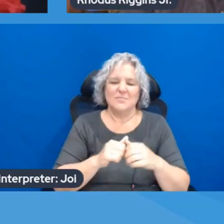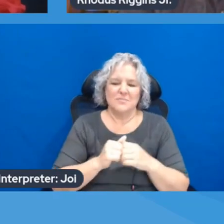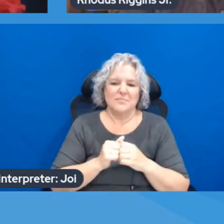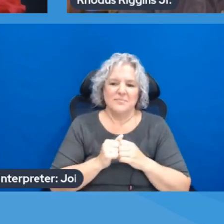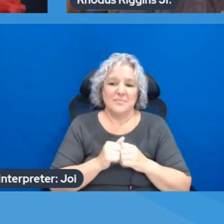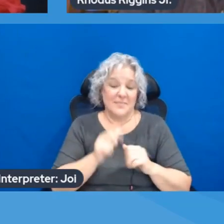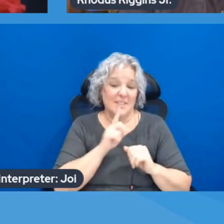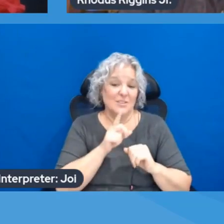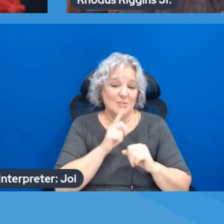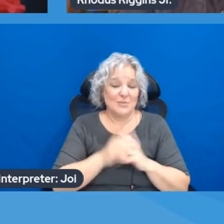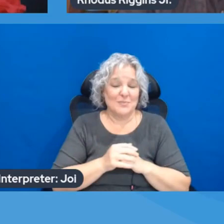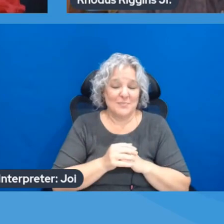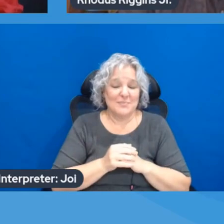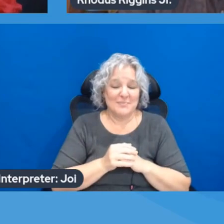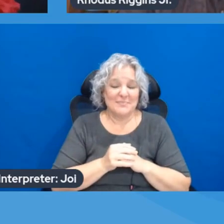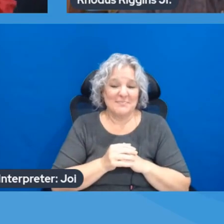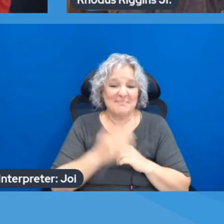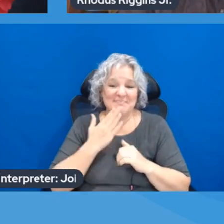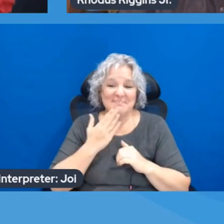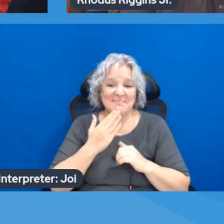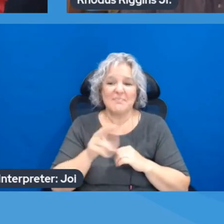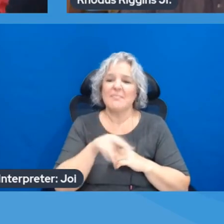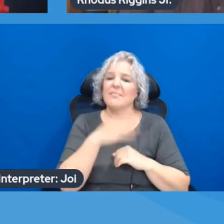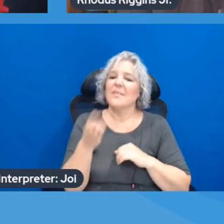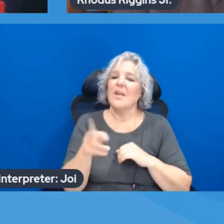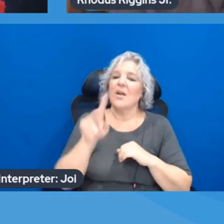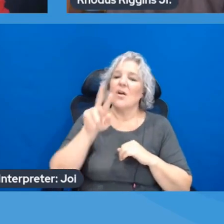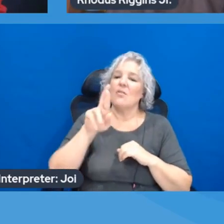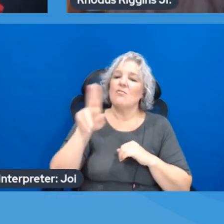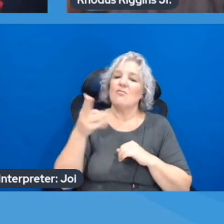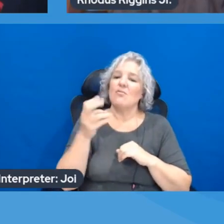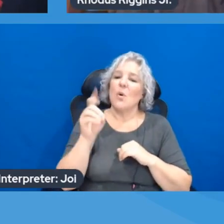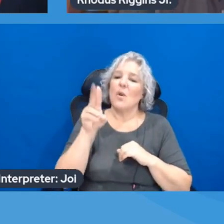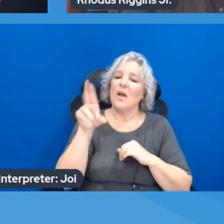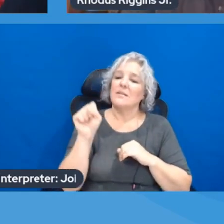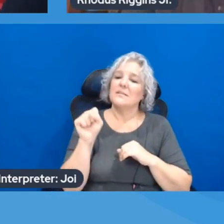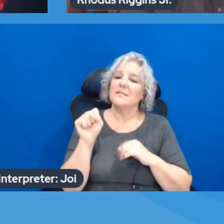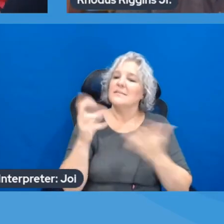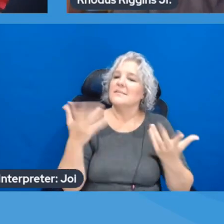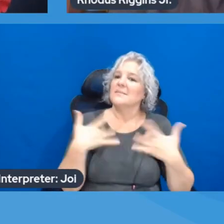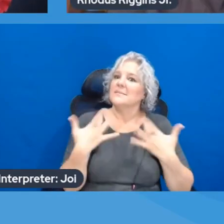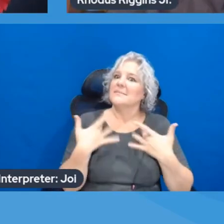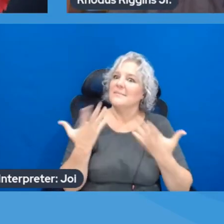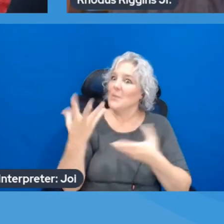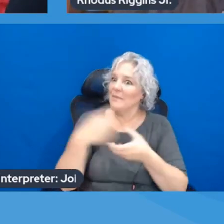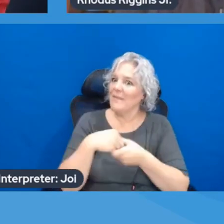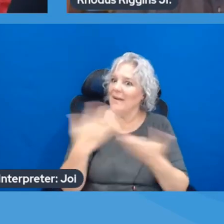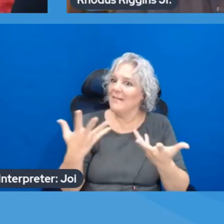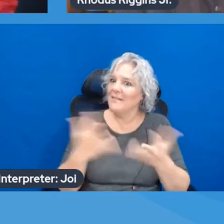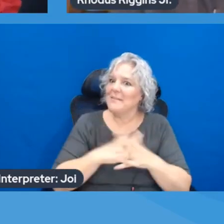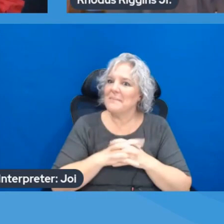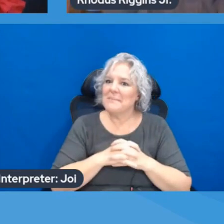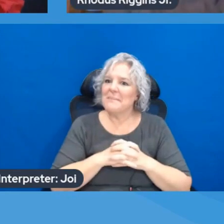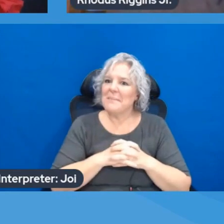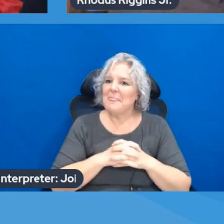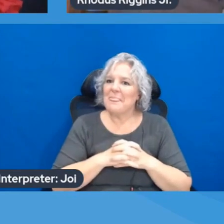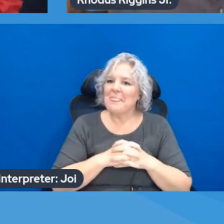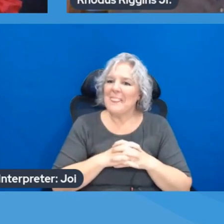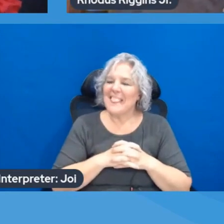That's right. - Thanks. Rhodus, how about you? Can you tell us about some innovations you're engaged in? Beautiful. I'm just sitting here excited listening